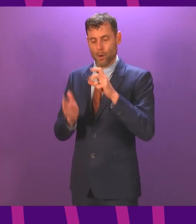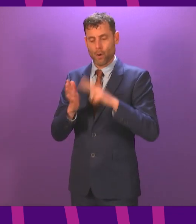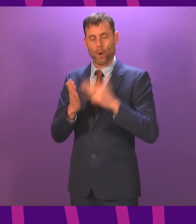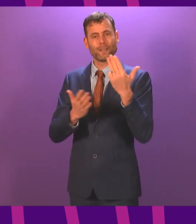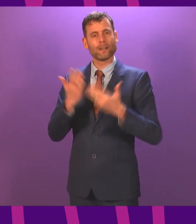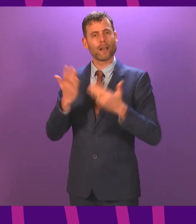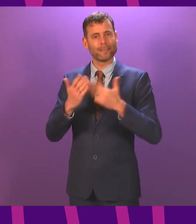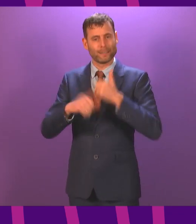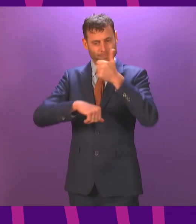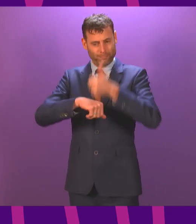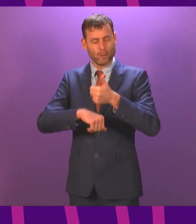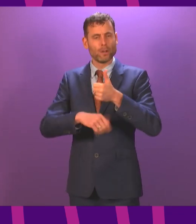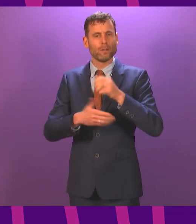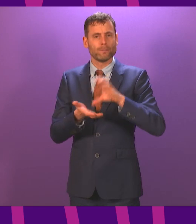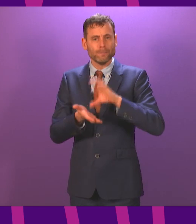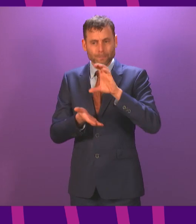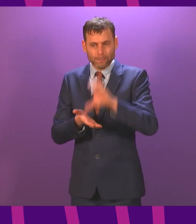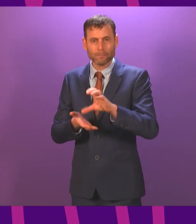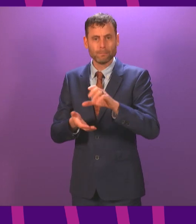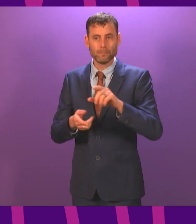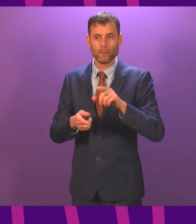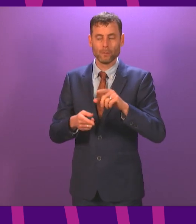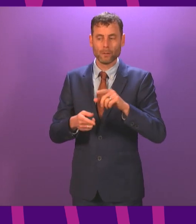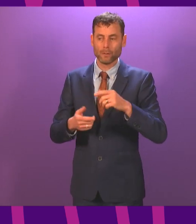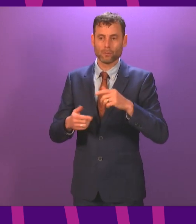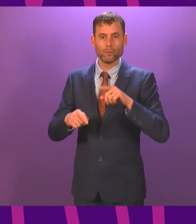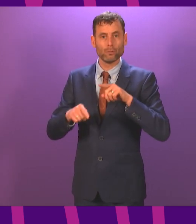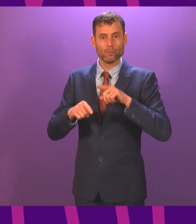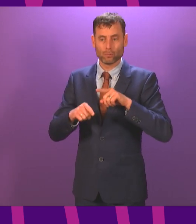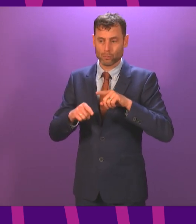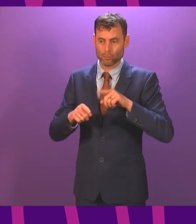to support the installation of equipment that reduces the risk of Covid transmission on